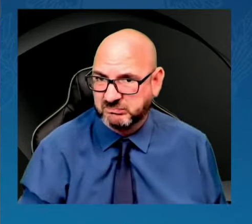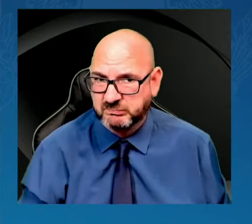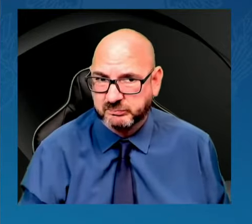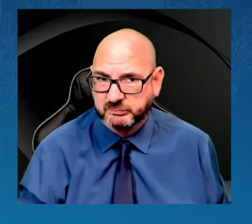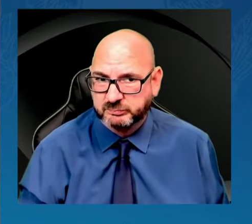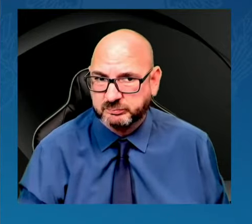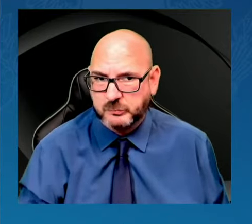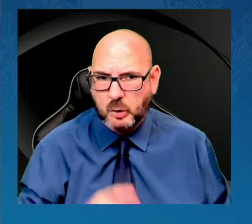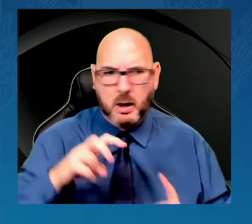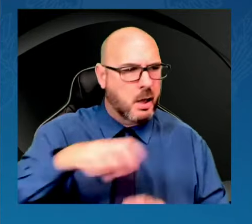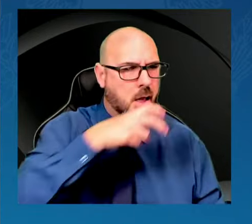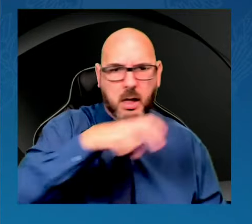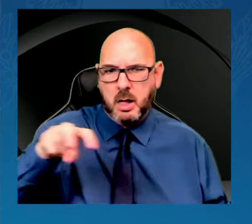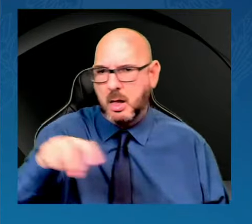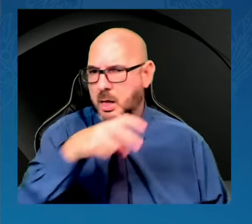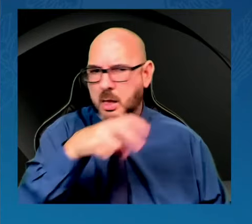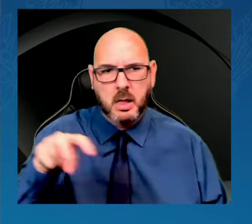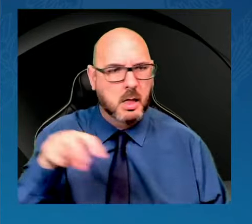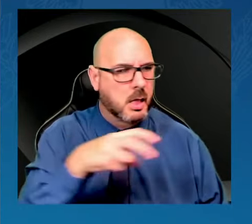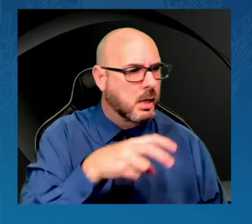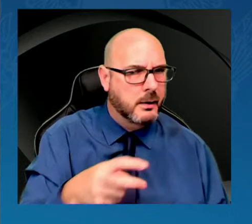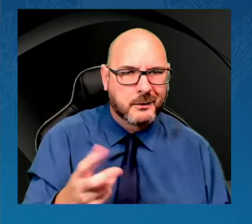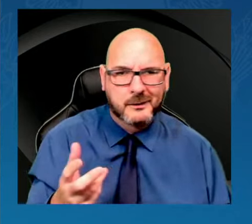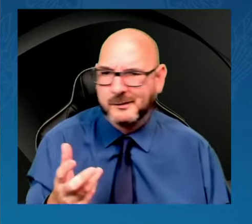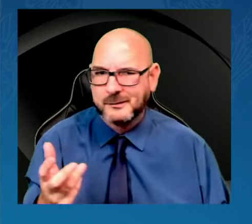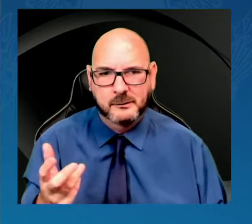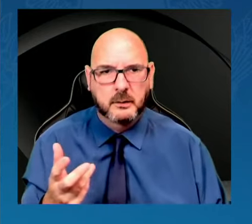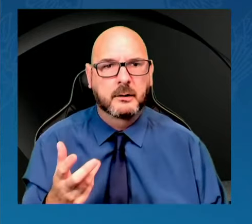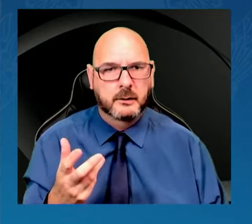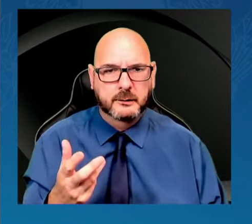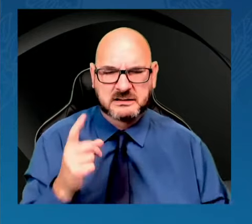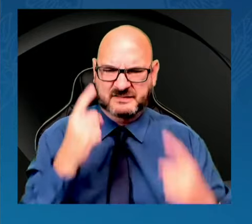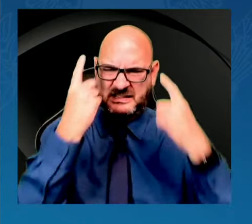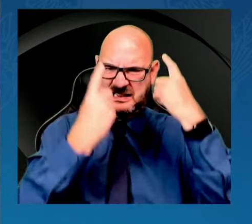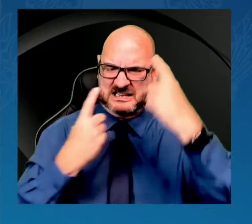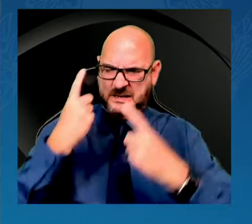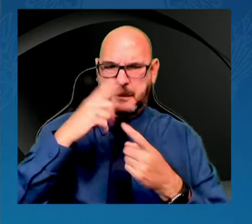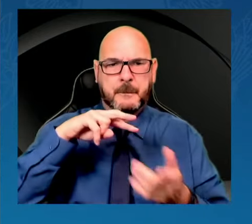Thinking of it in terms of what that means also as an extension of water policy.